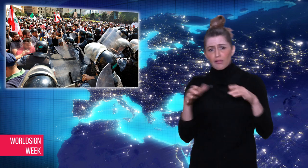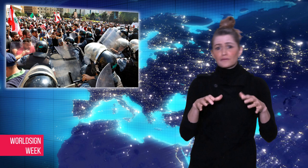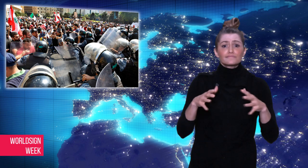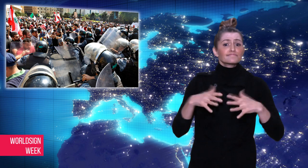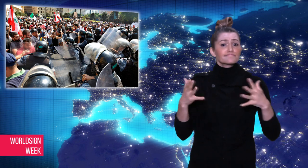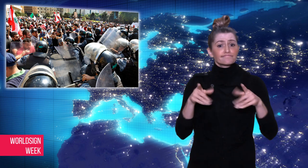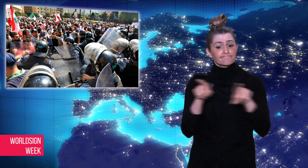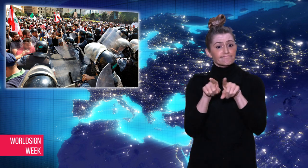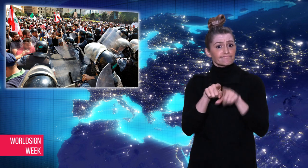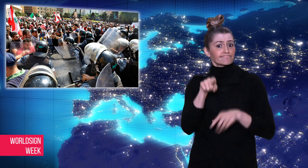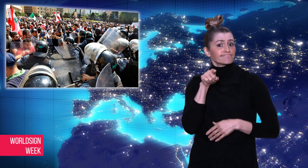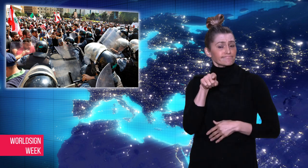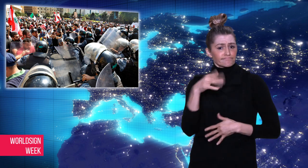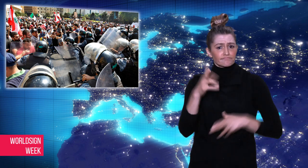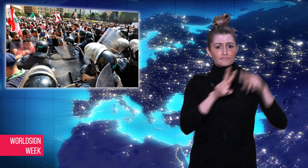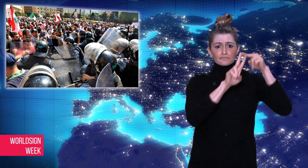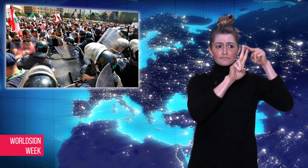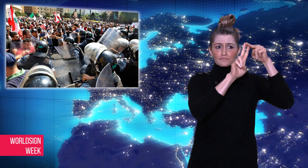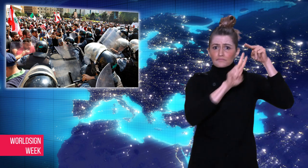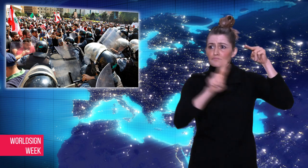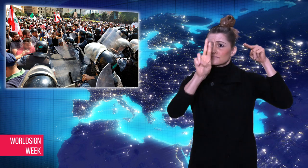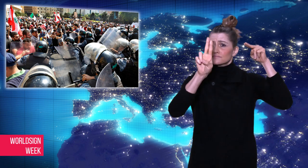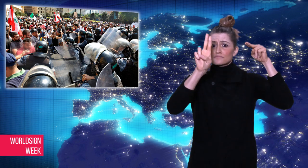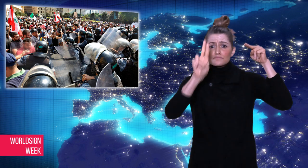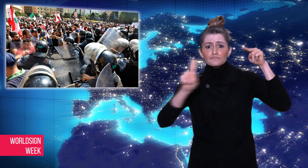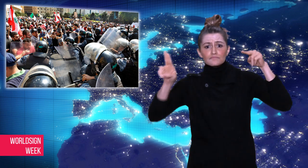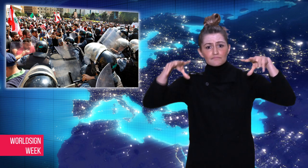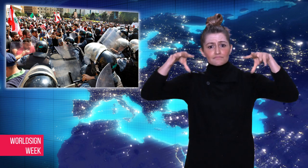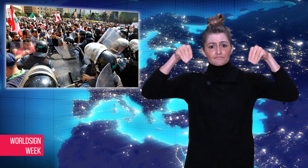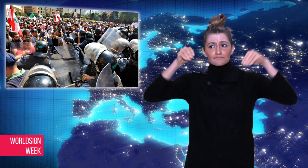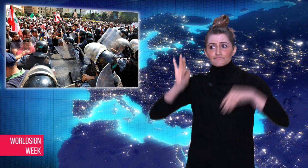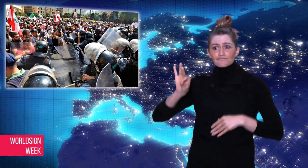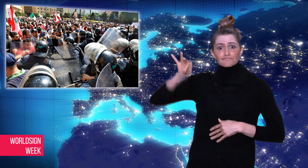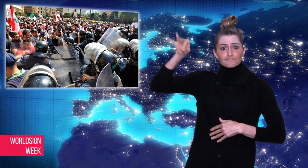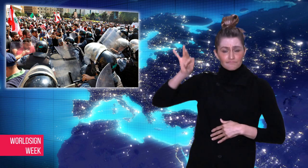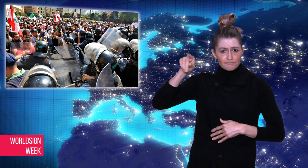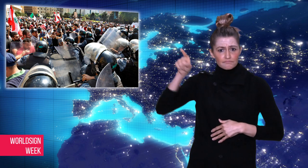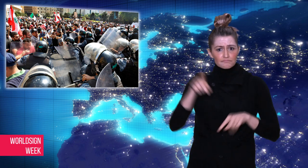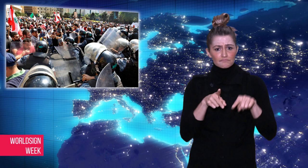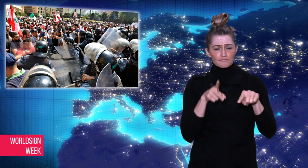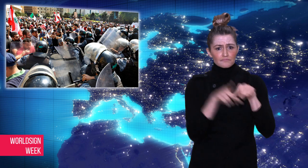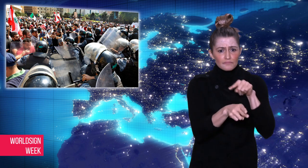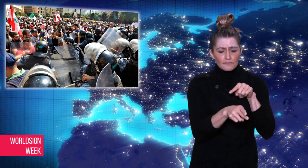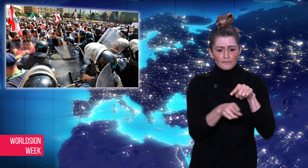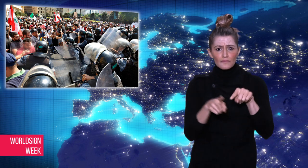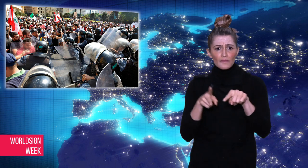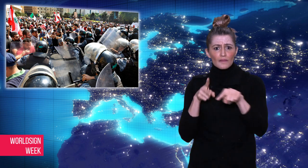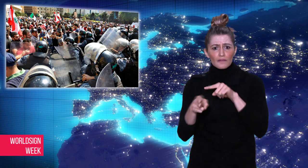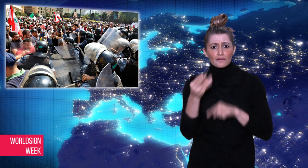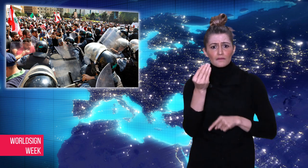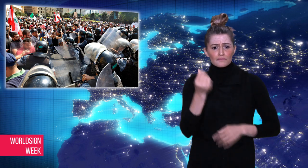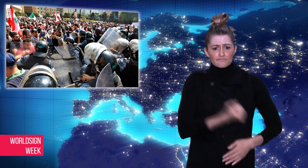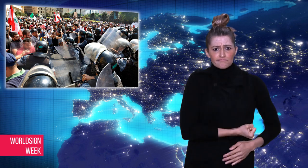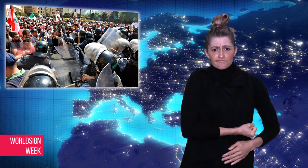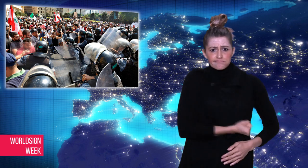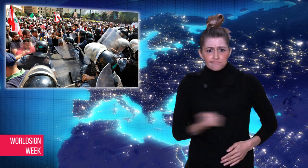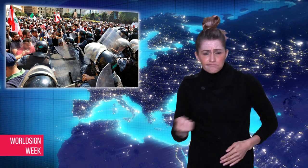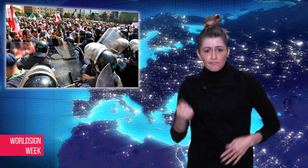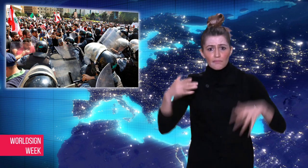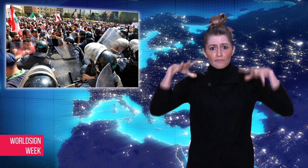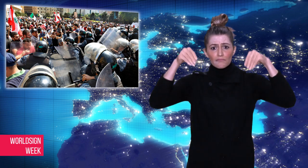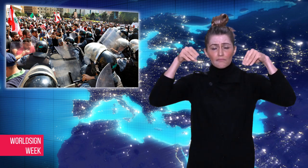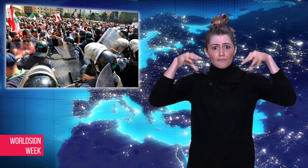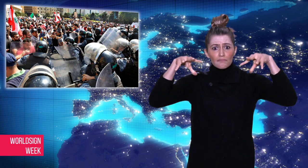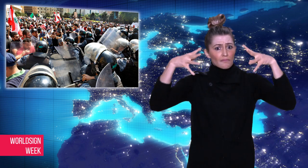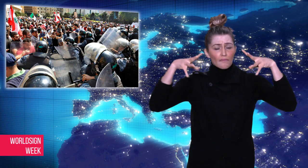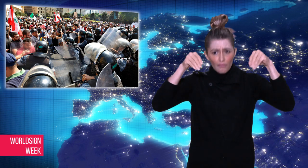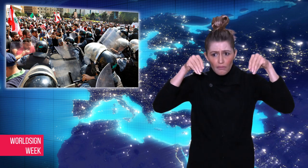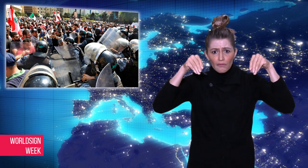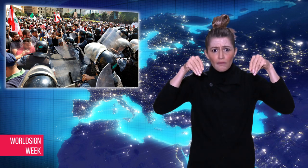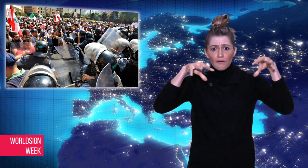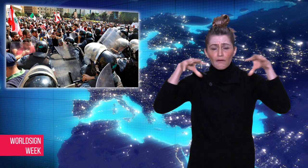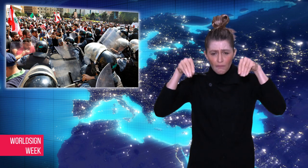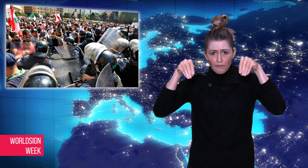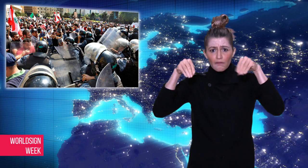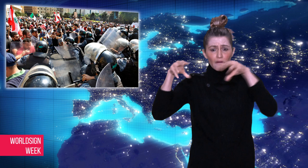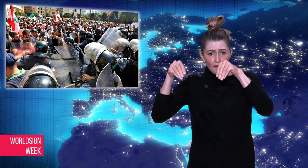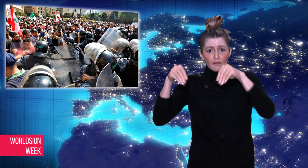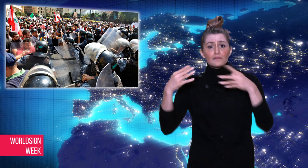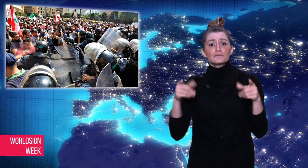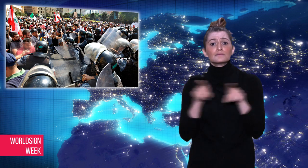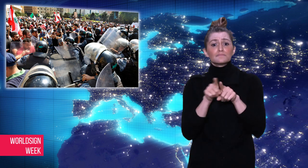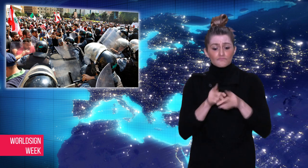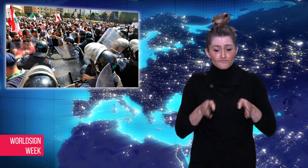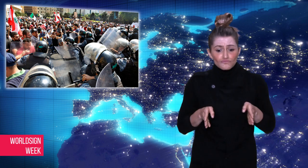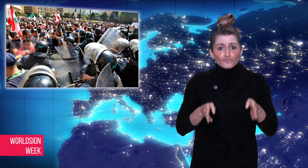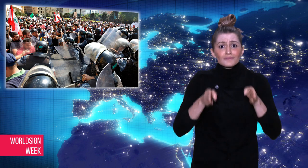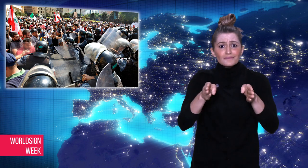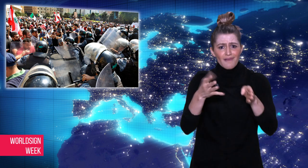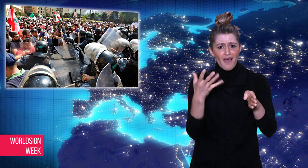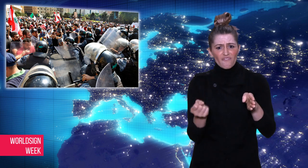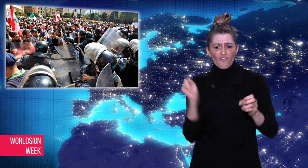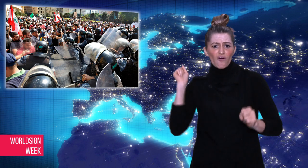including frequent electricity cuts, piling